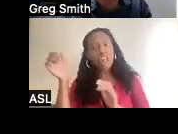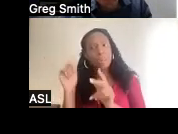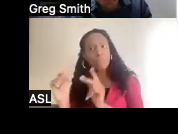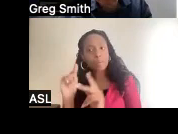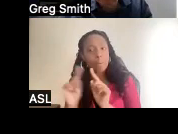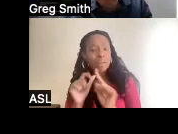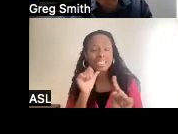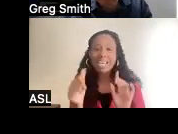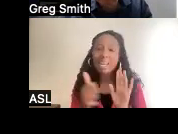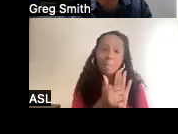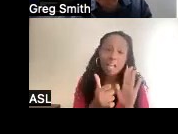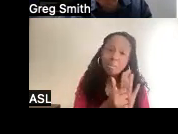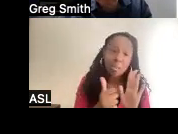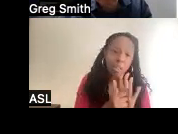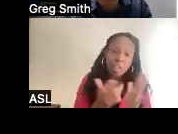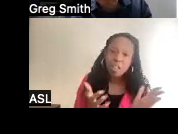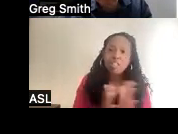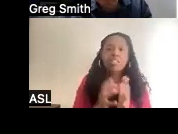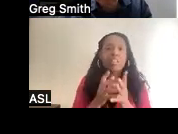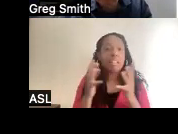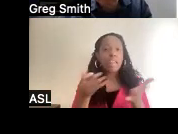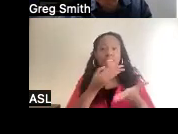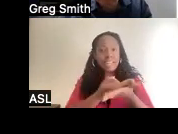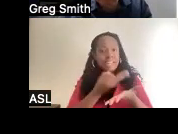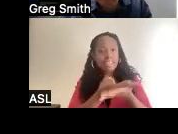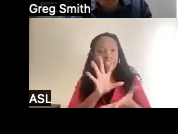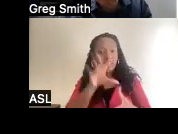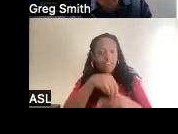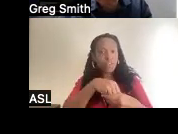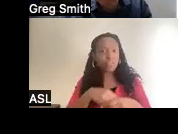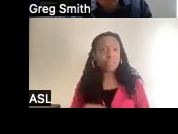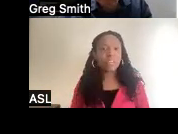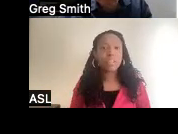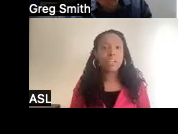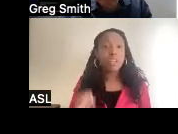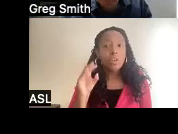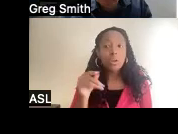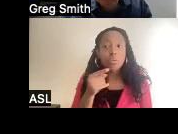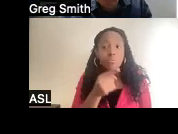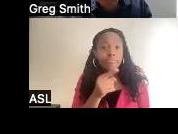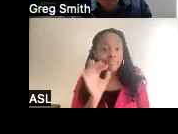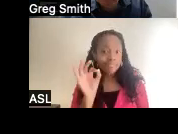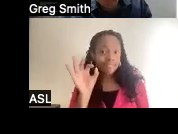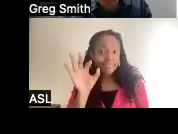impossible and yeah there's a lot of finance that goes into this um this is just our disclaimer um